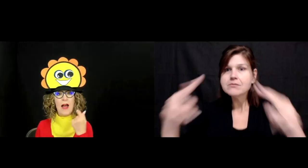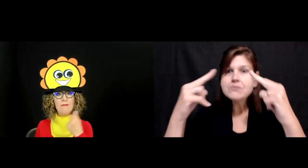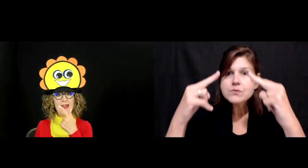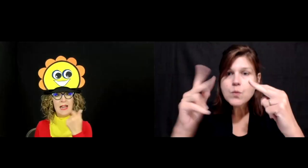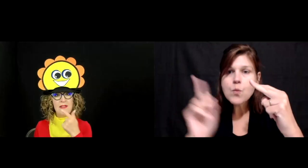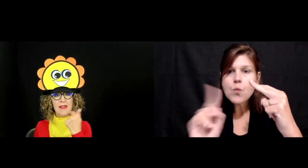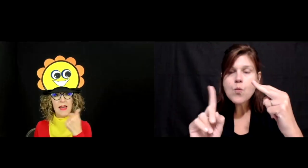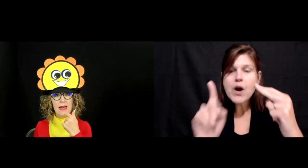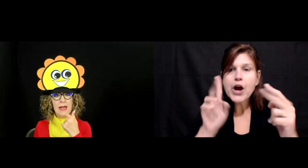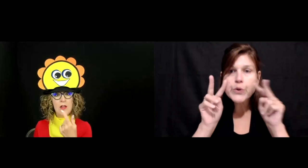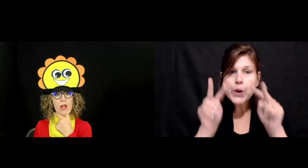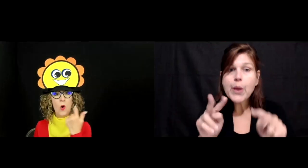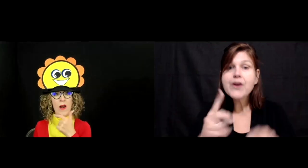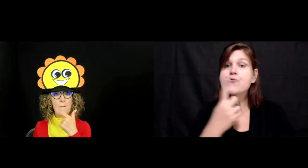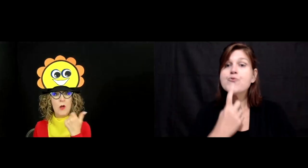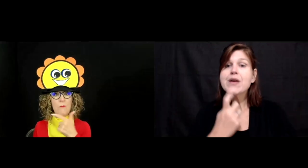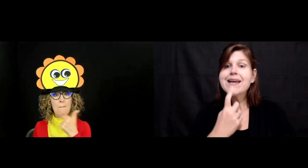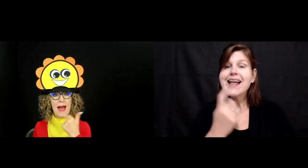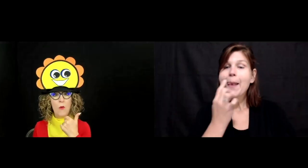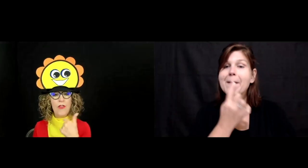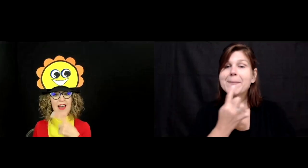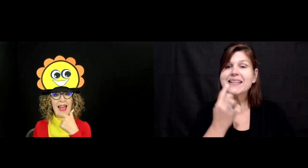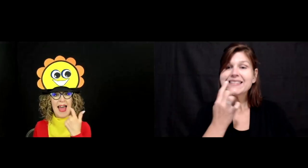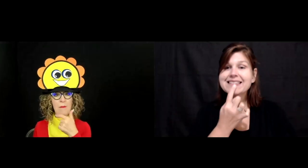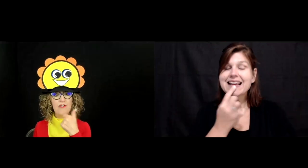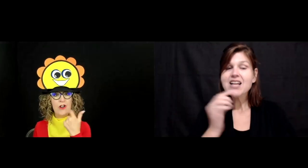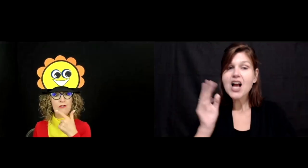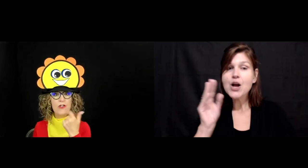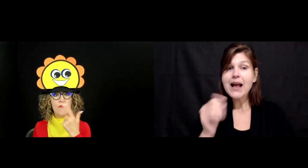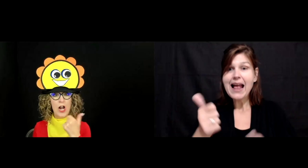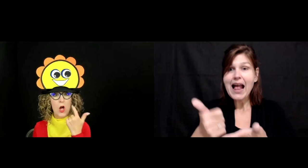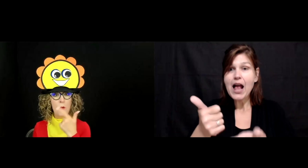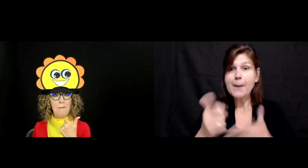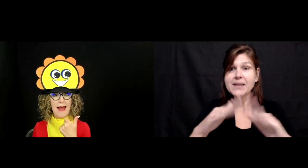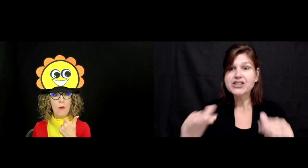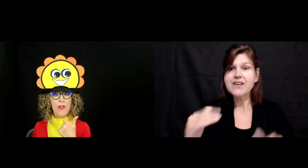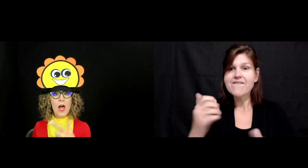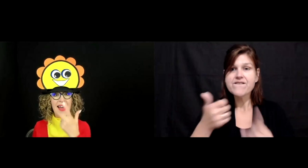I wear red lipstick so when I move my mouth, it helps the children to follow my mouth